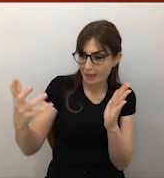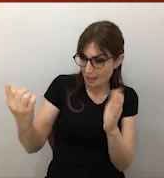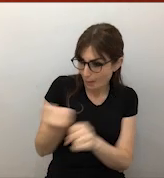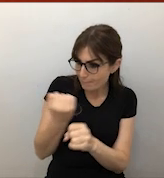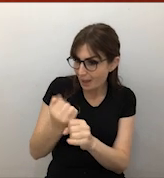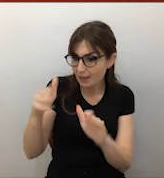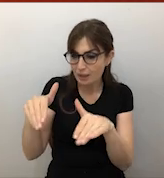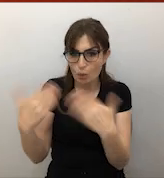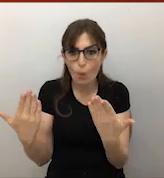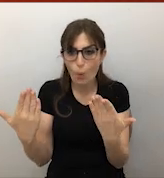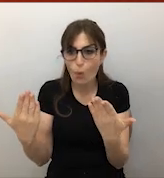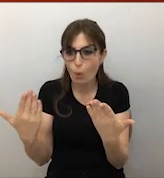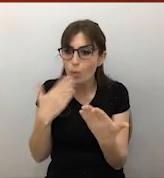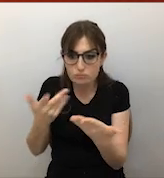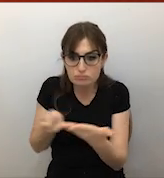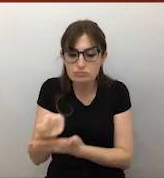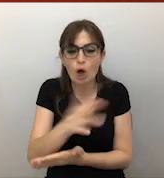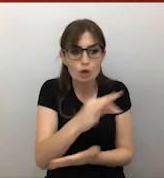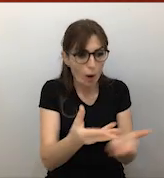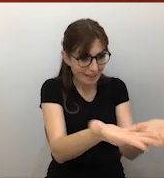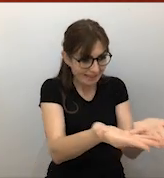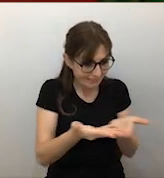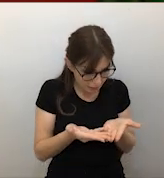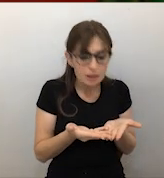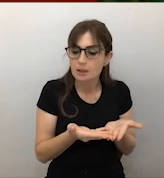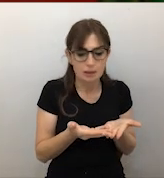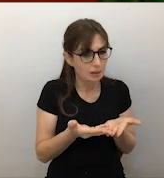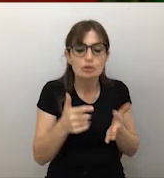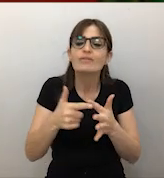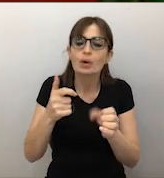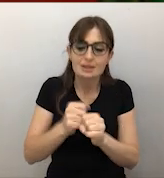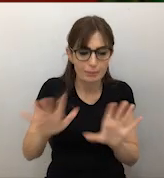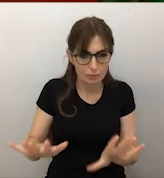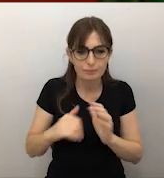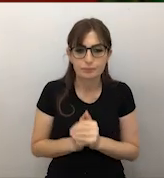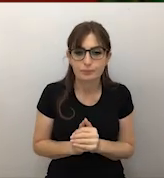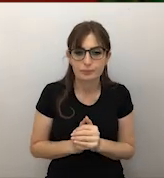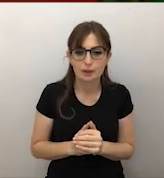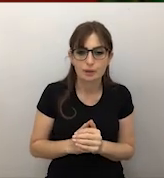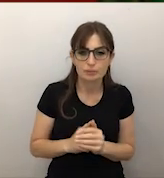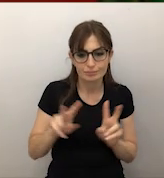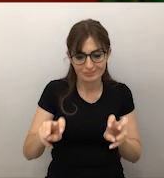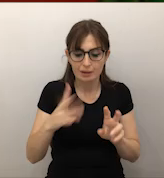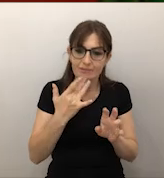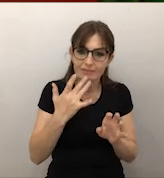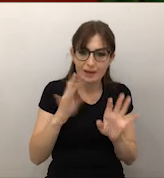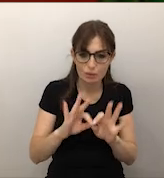or incurred, not when the cash is received or paid. For example, Creative Arts Limited has programmes printed